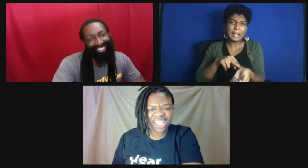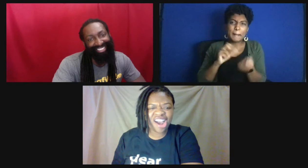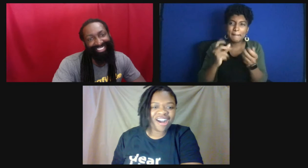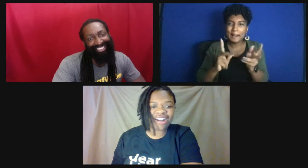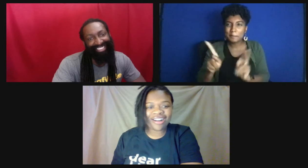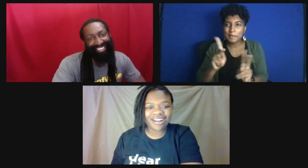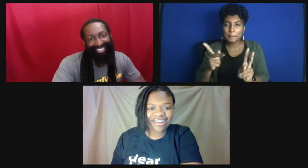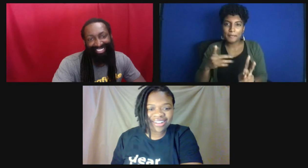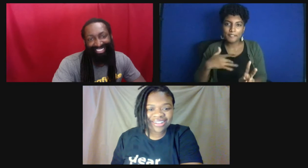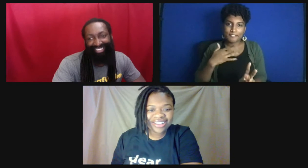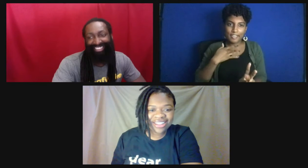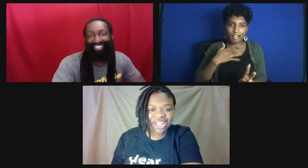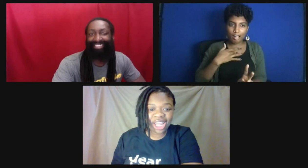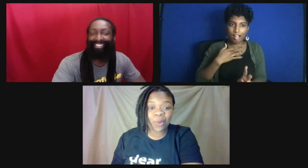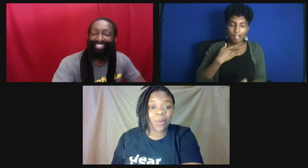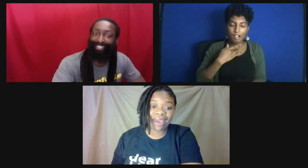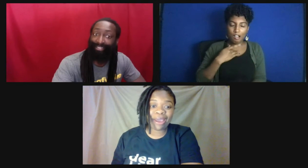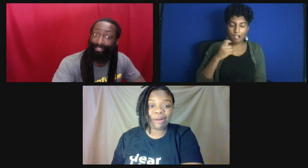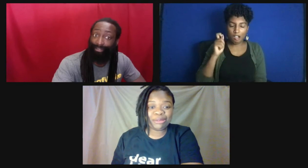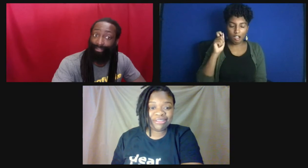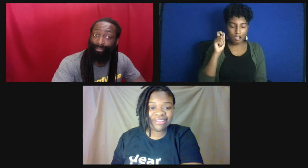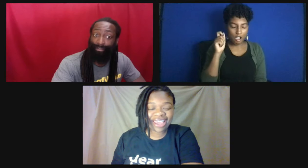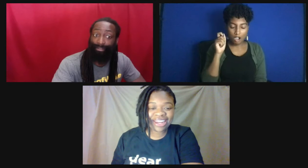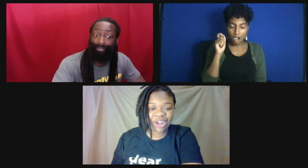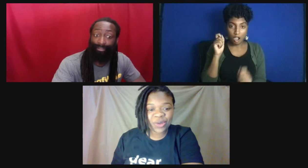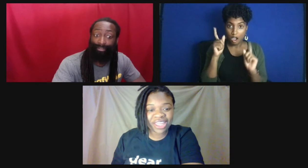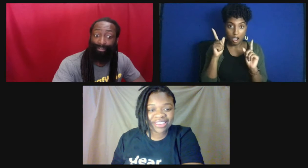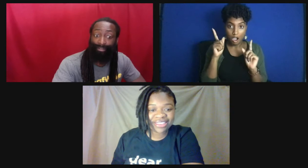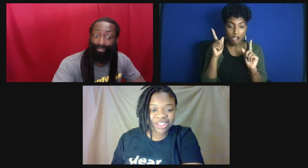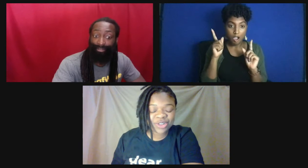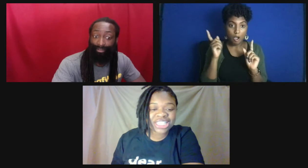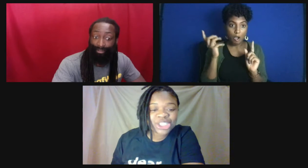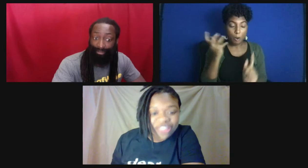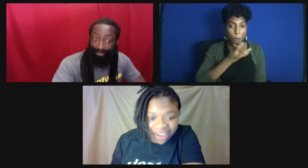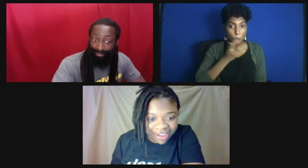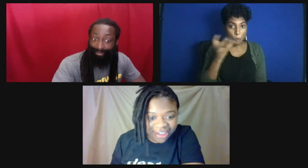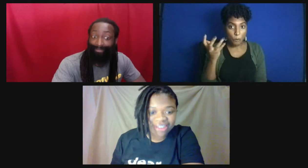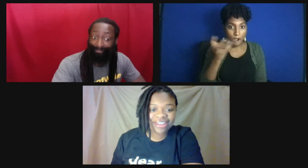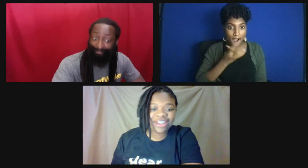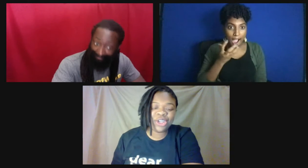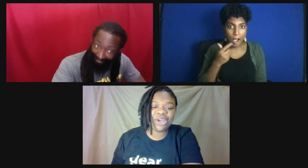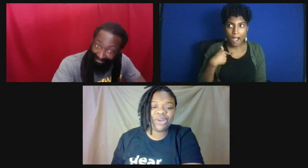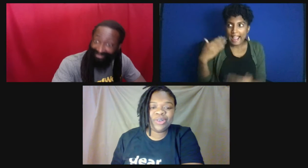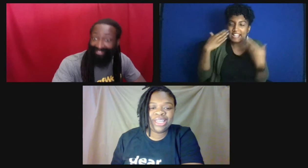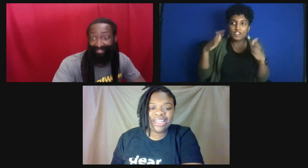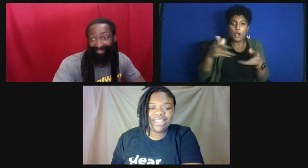they're in awe, they're like, wow, I didn't know that there is such a thing you know.